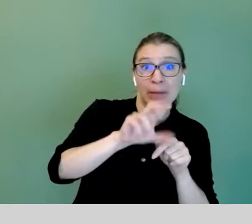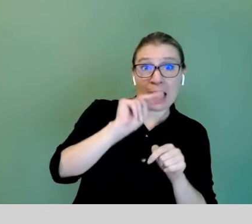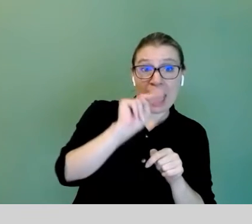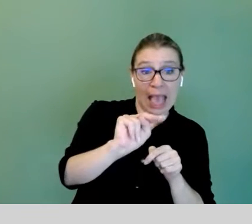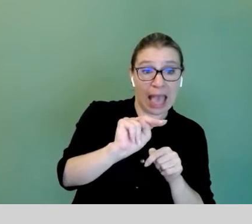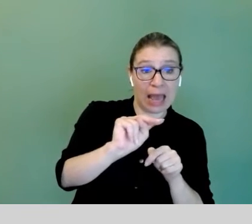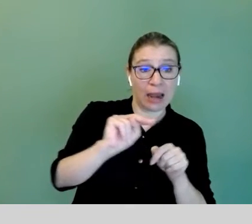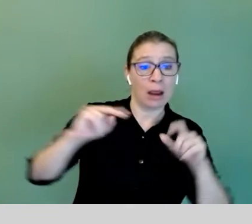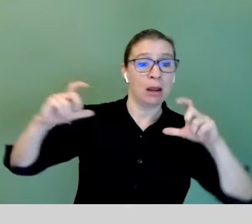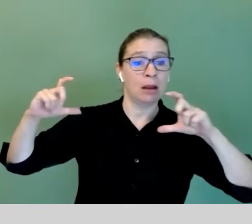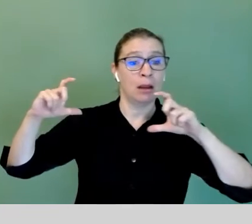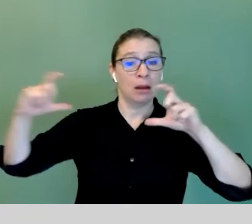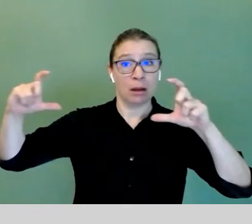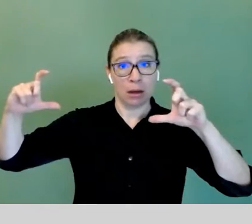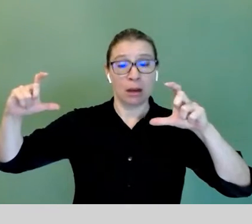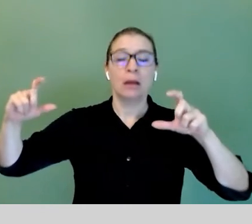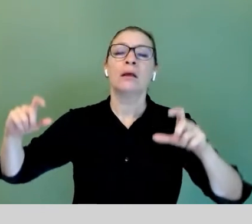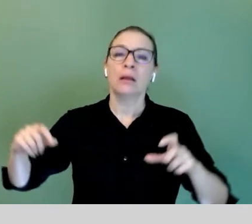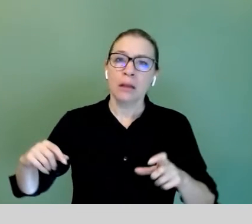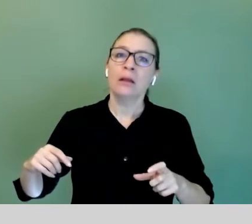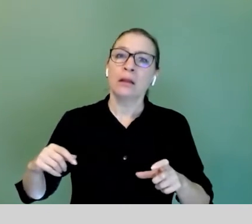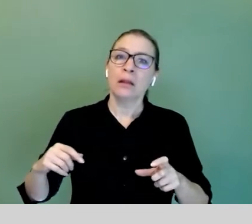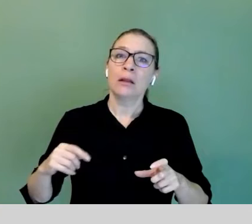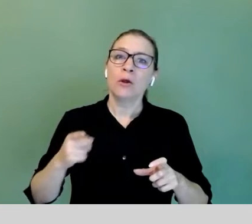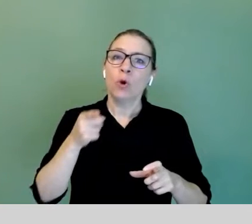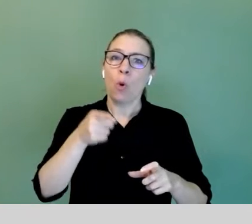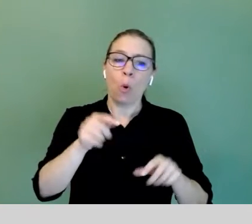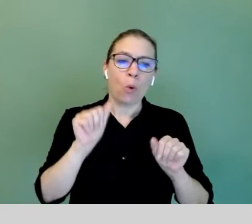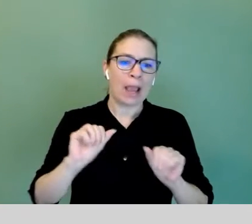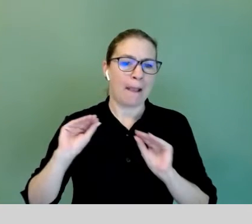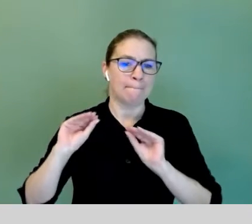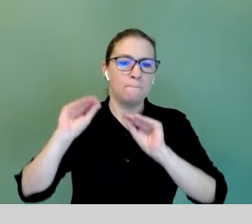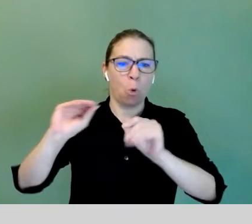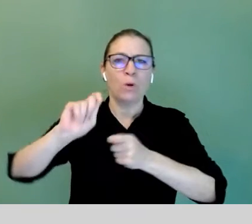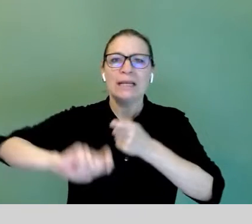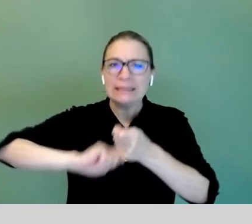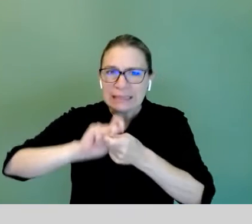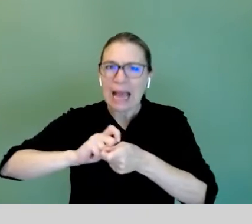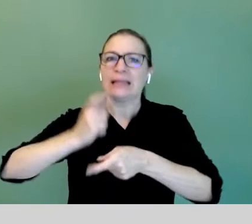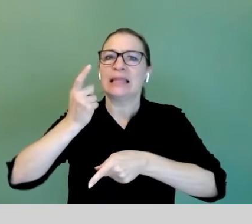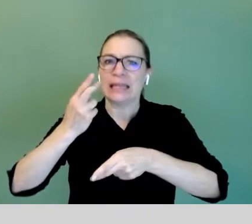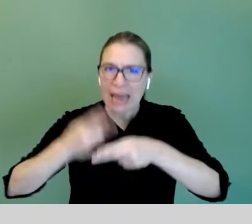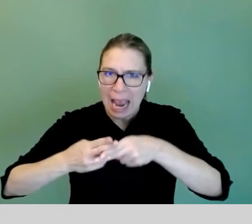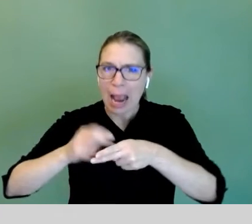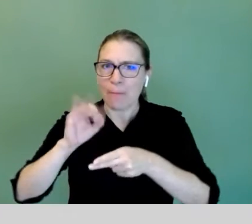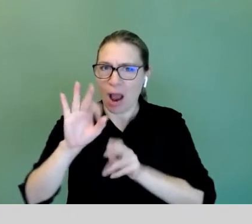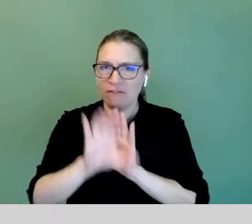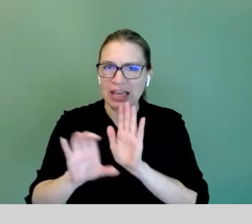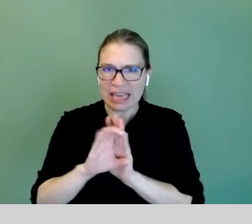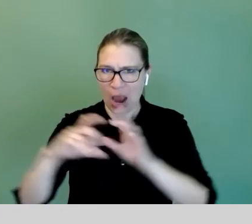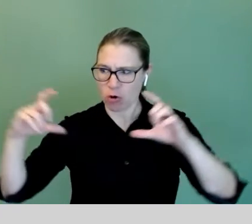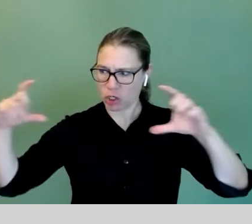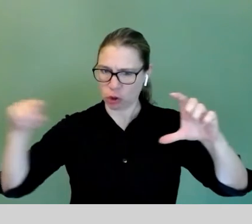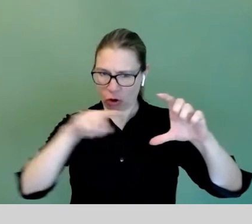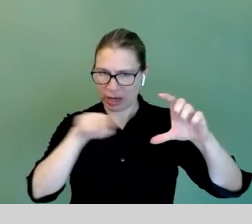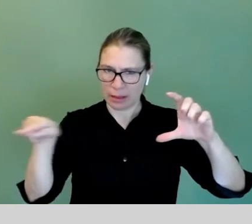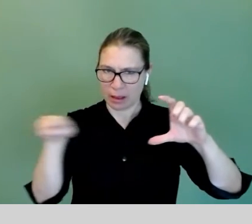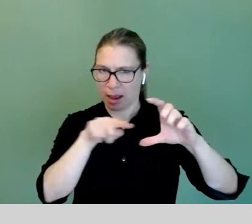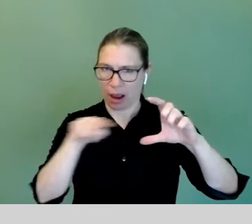and the curly brackets, where you can put exactly the name of the character inside it.